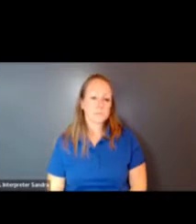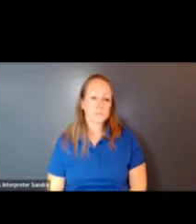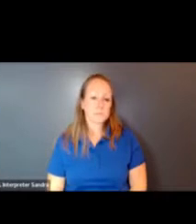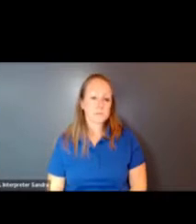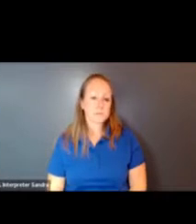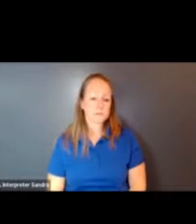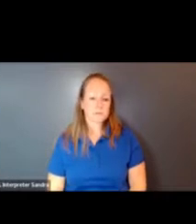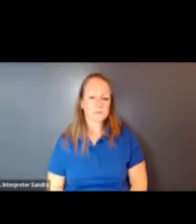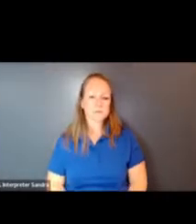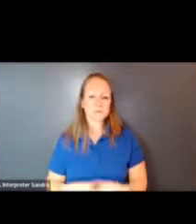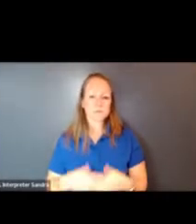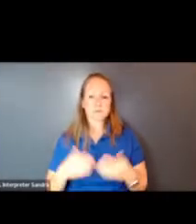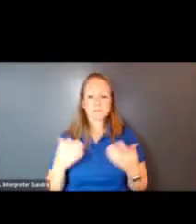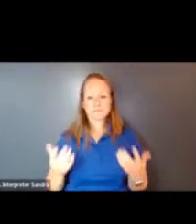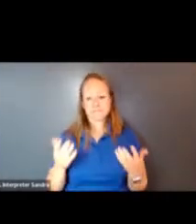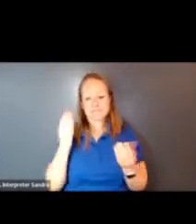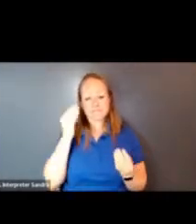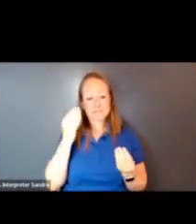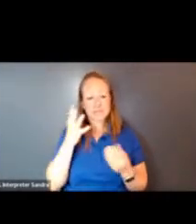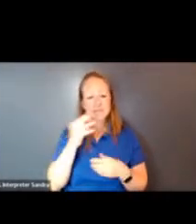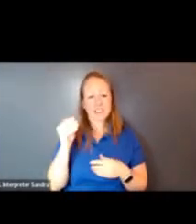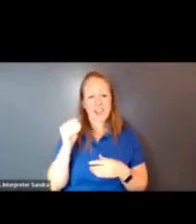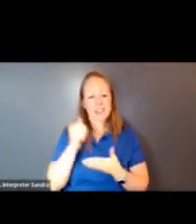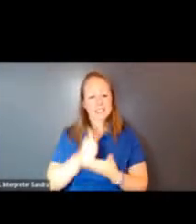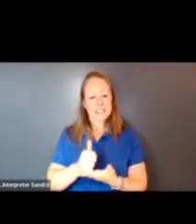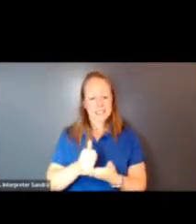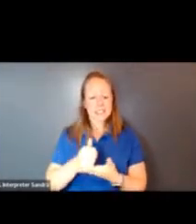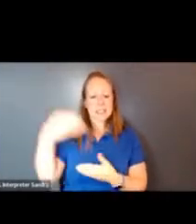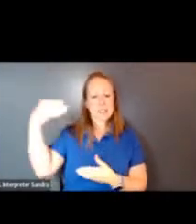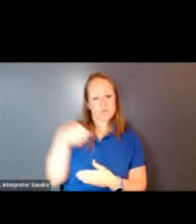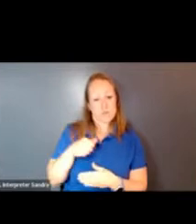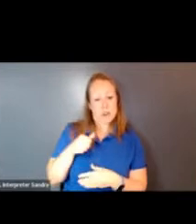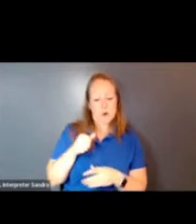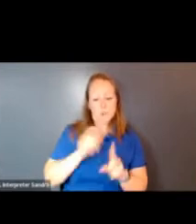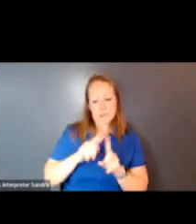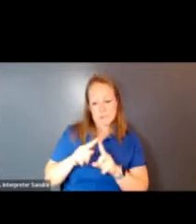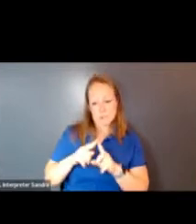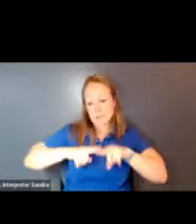And then, information and assistance gets reimbursed differently in different states. Most commonly, we either see a